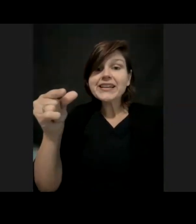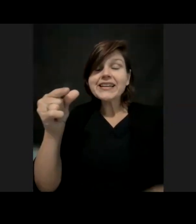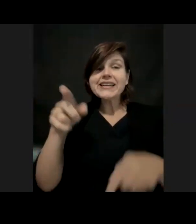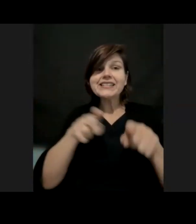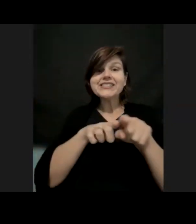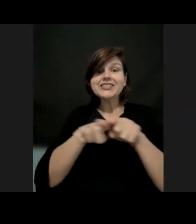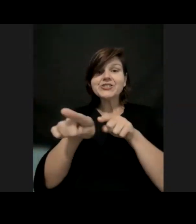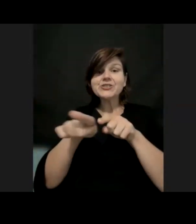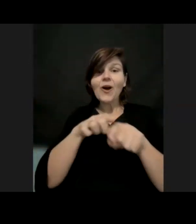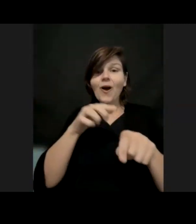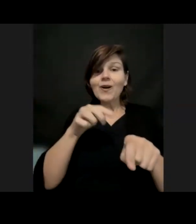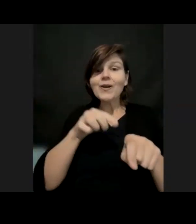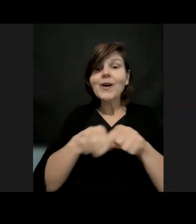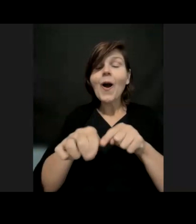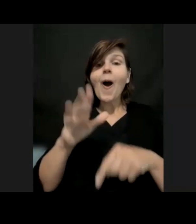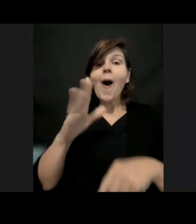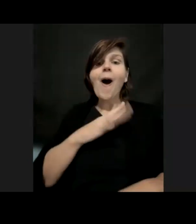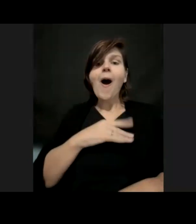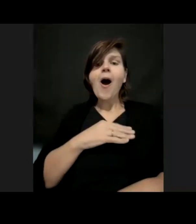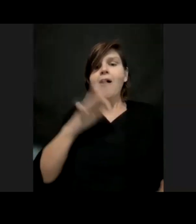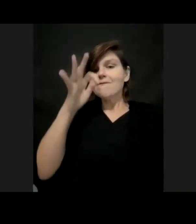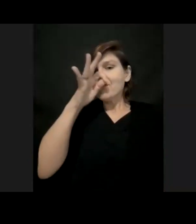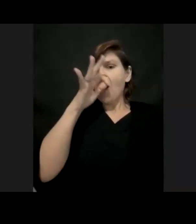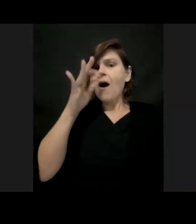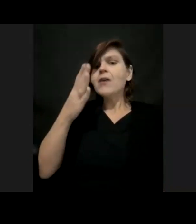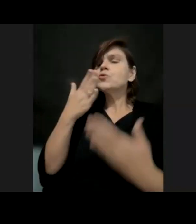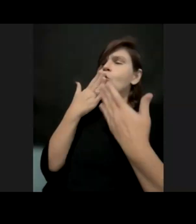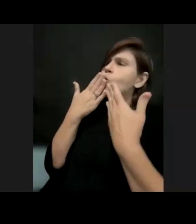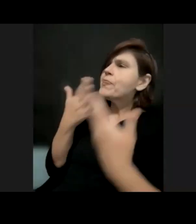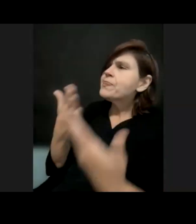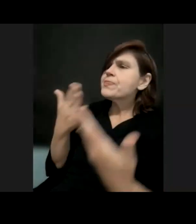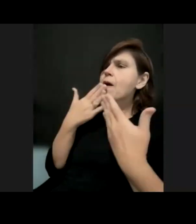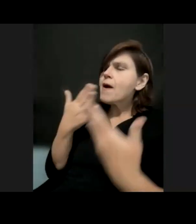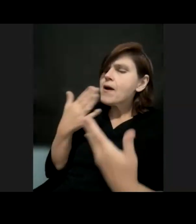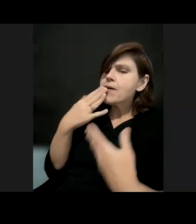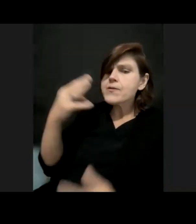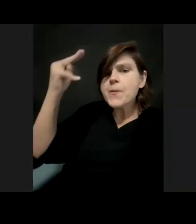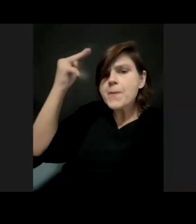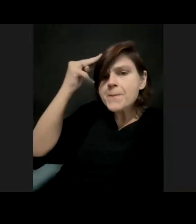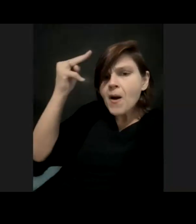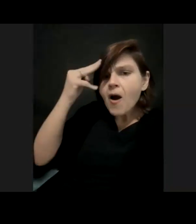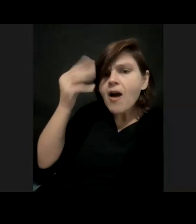“Oh, thank you, Marvin! You are very kind,” said Mr. Socks.